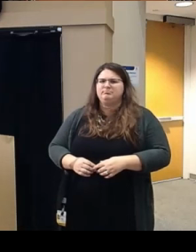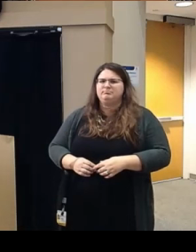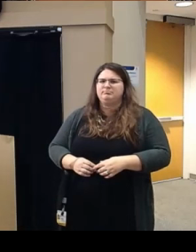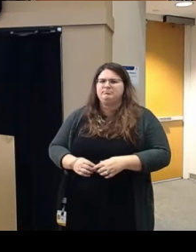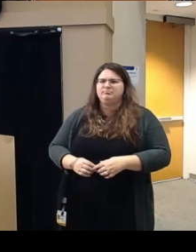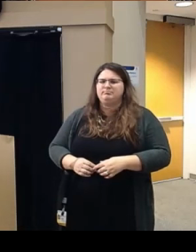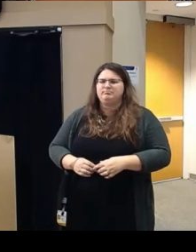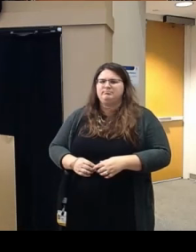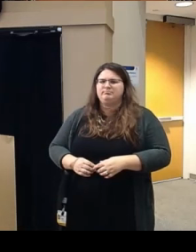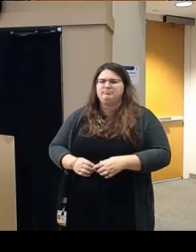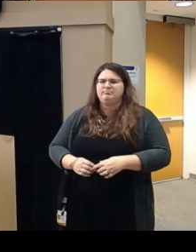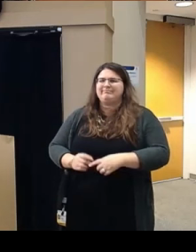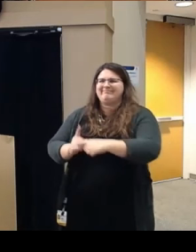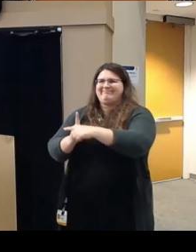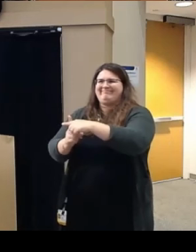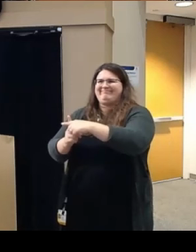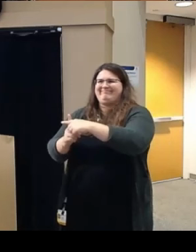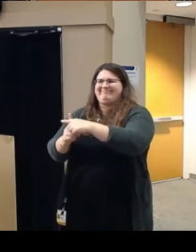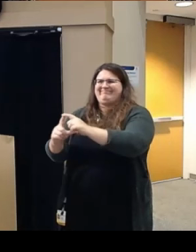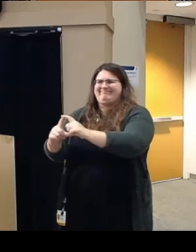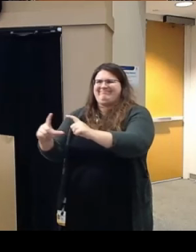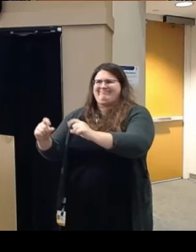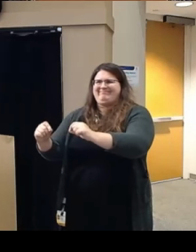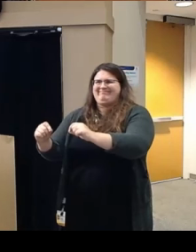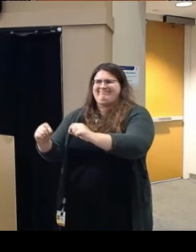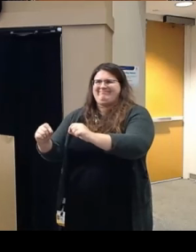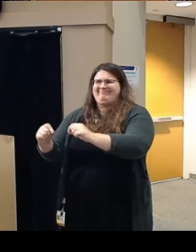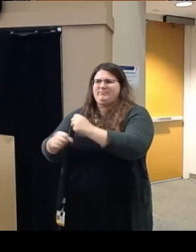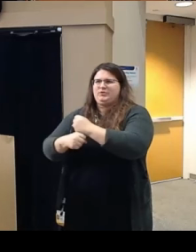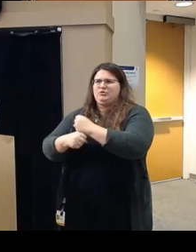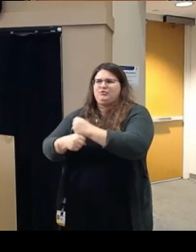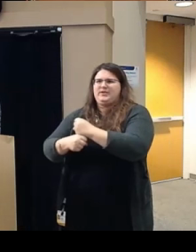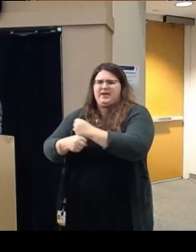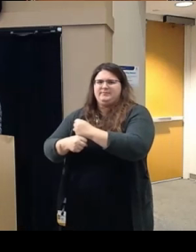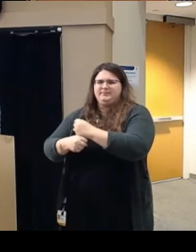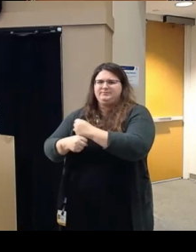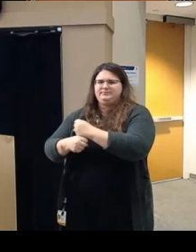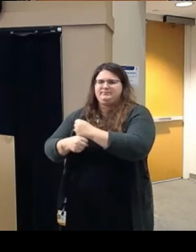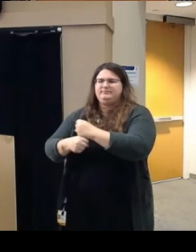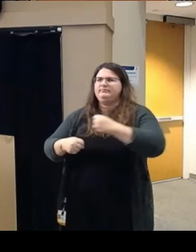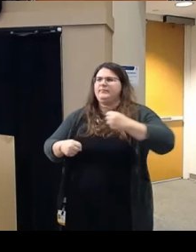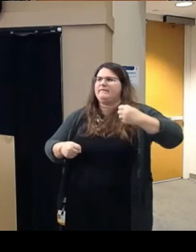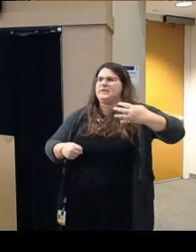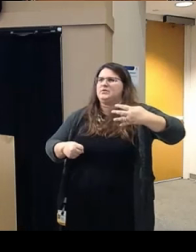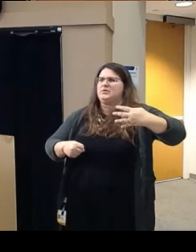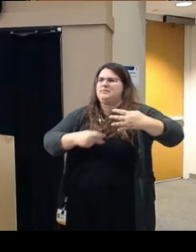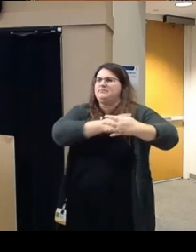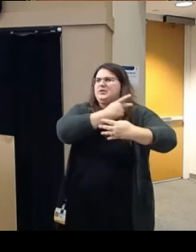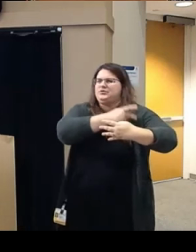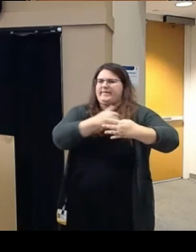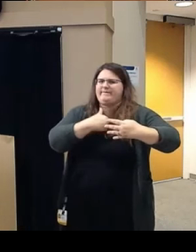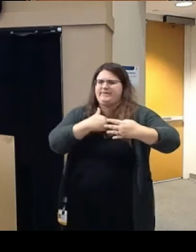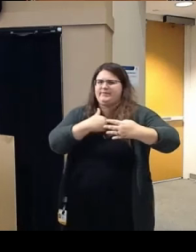and I will create and then you can see my four patients on the left hand side um come up and I